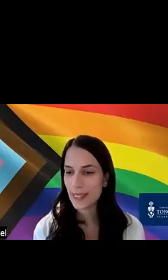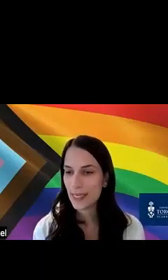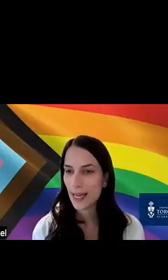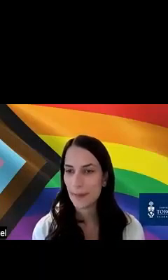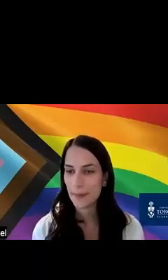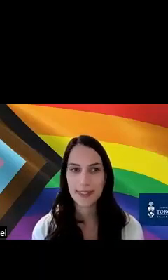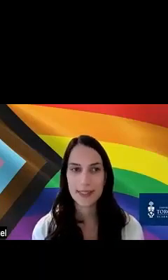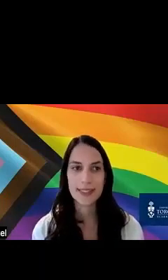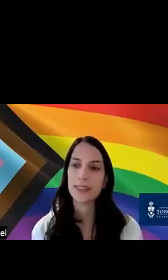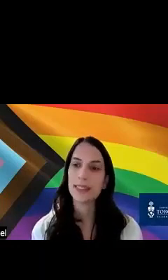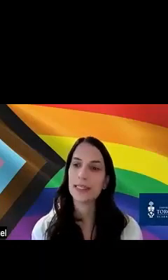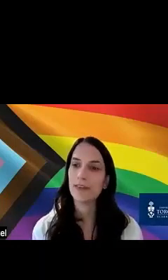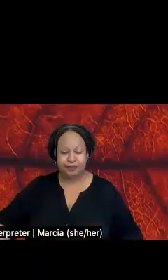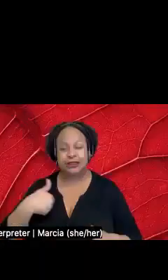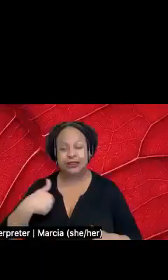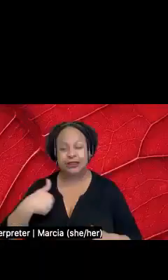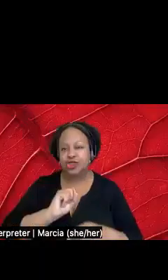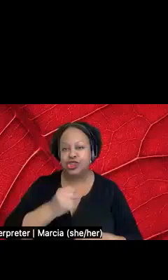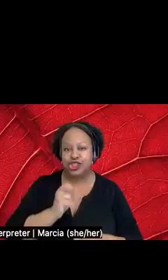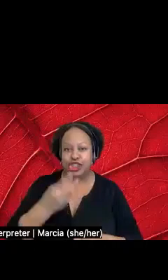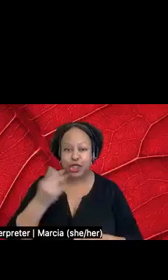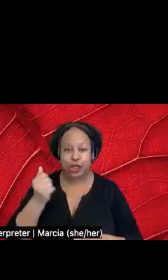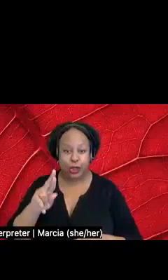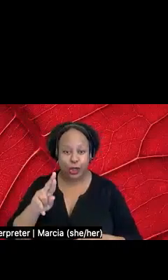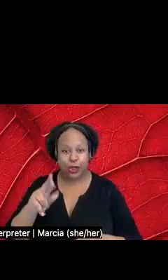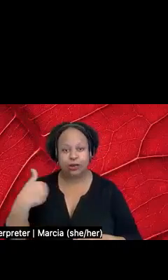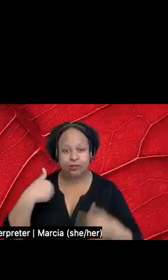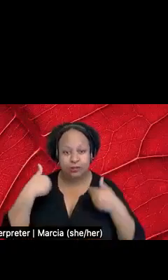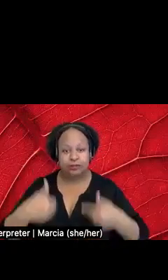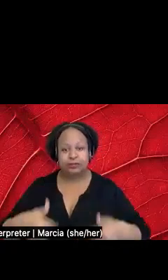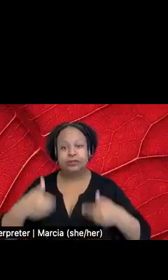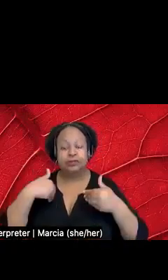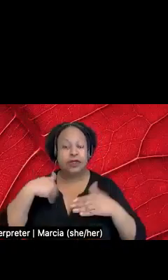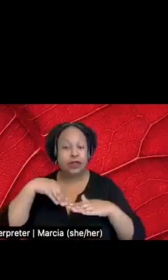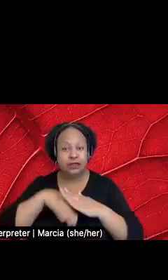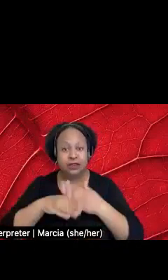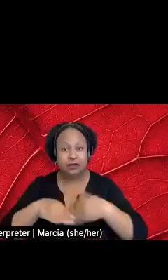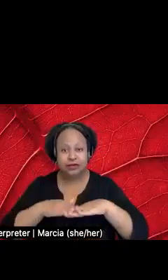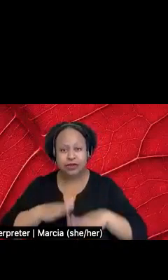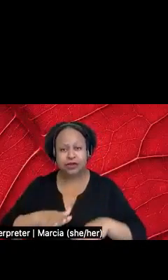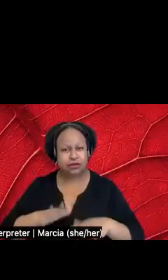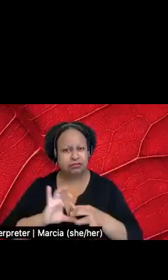I'm an accessibility advisor on the chronic health mobility and sensory team.